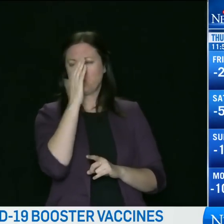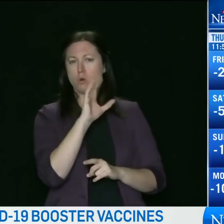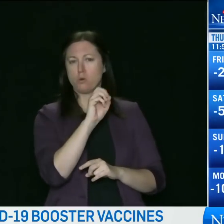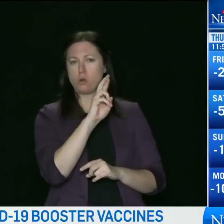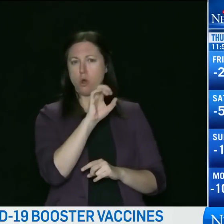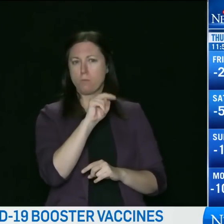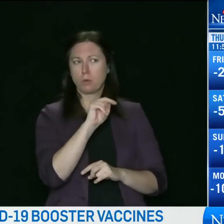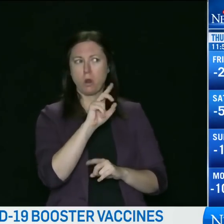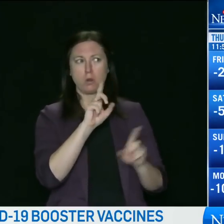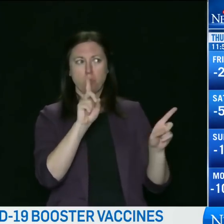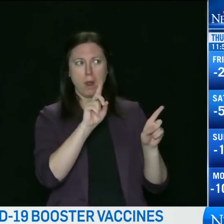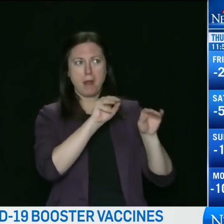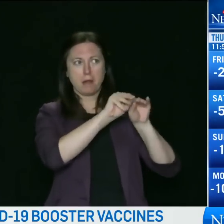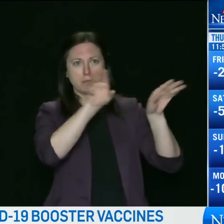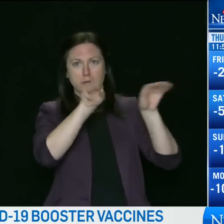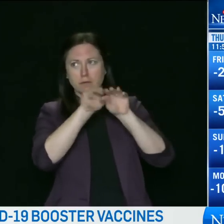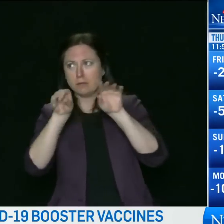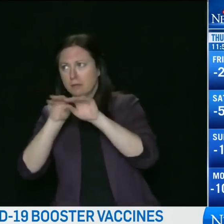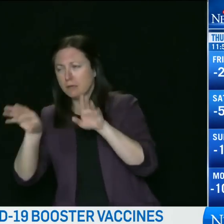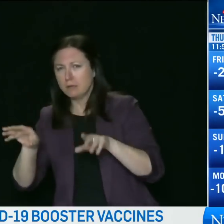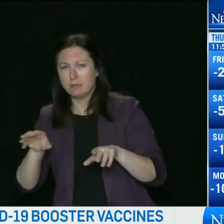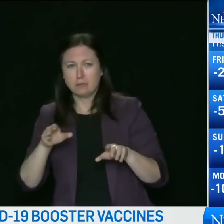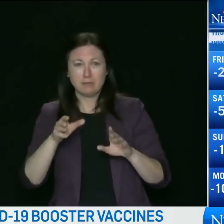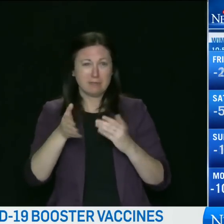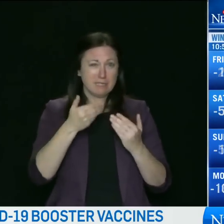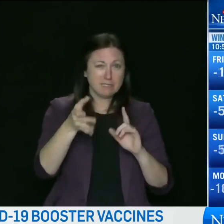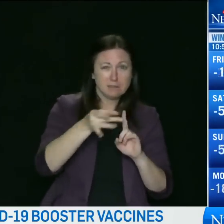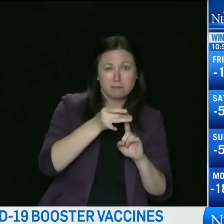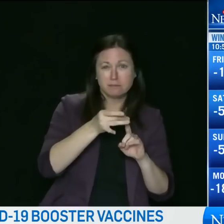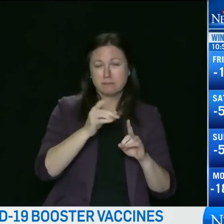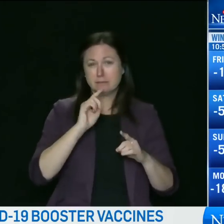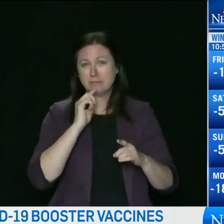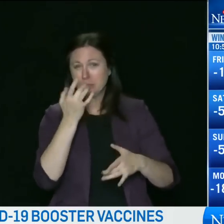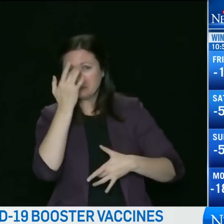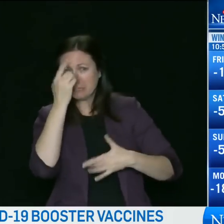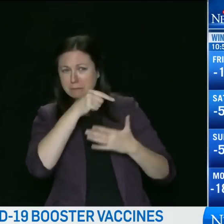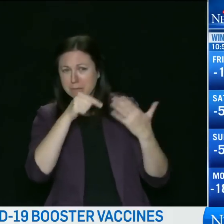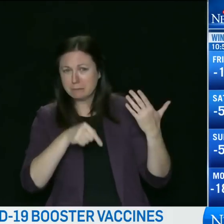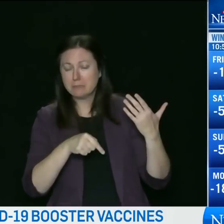AS TIME GOES ON, ONCE WE GAIN AN UNDERSTANDING OF WHERE THIS